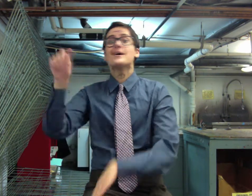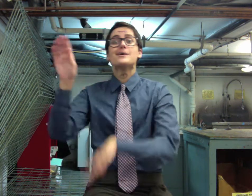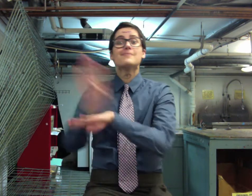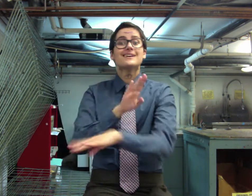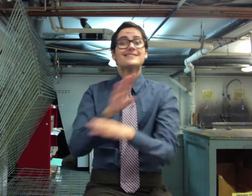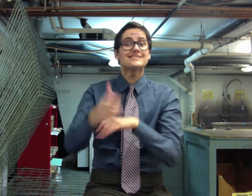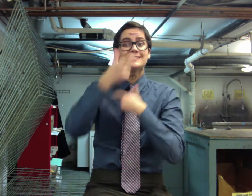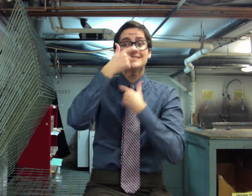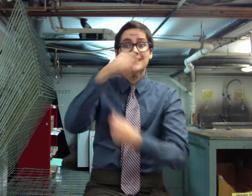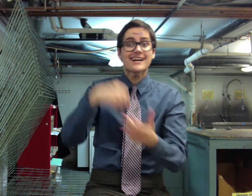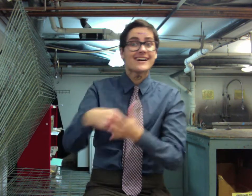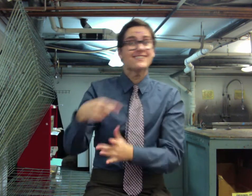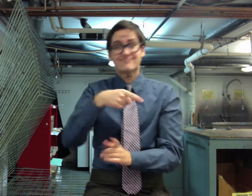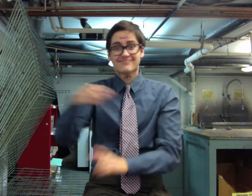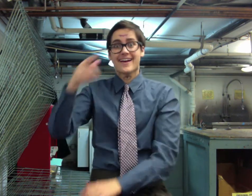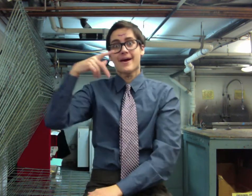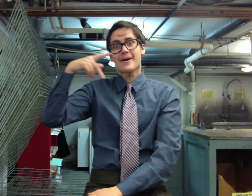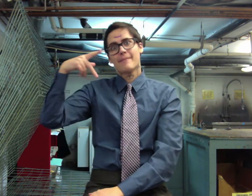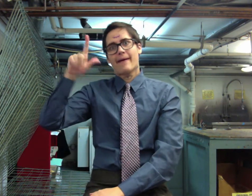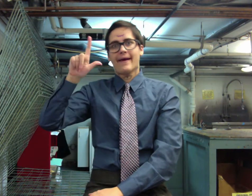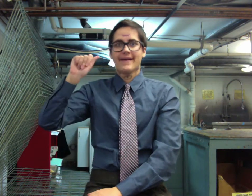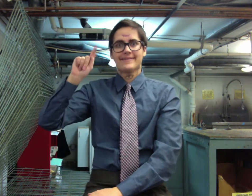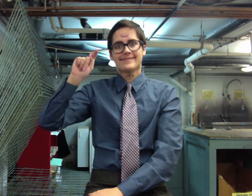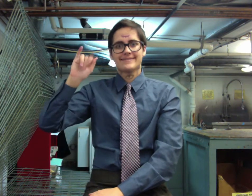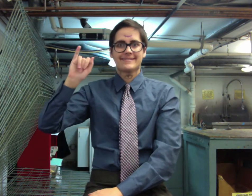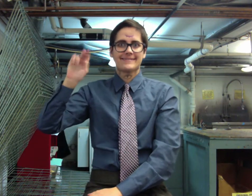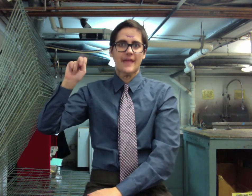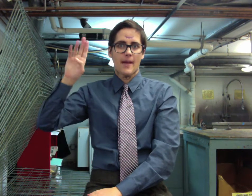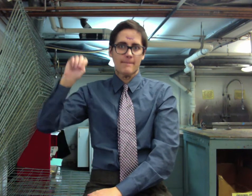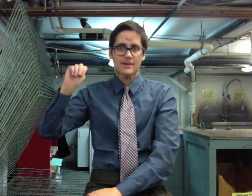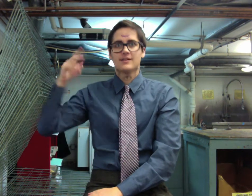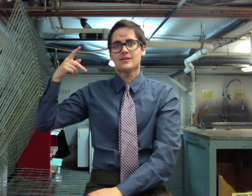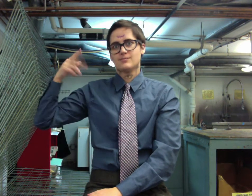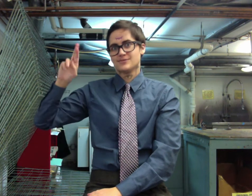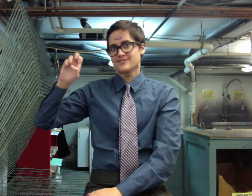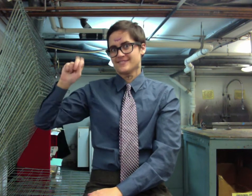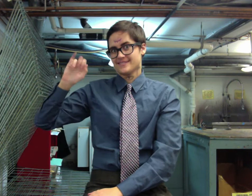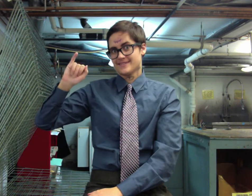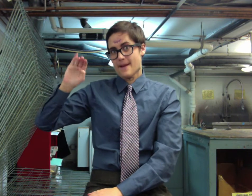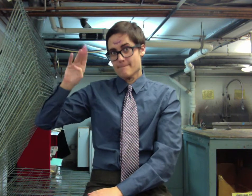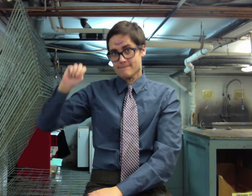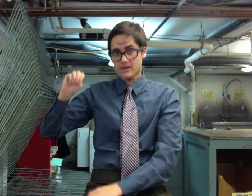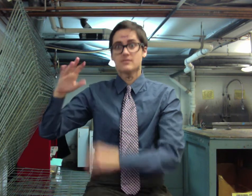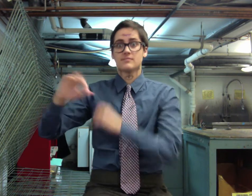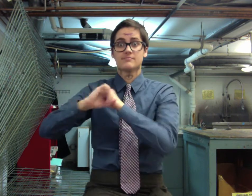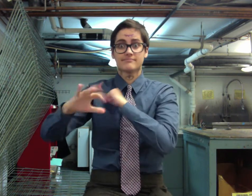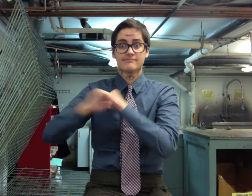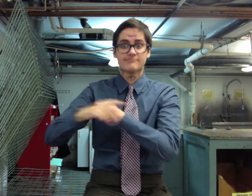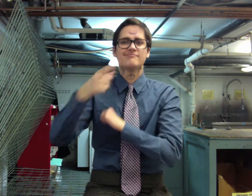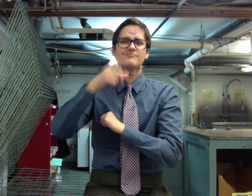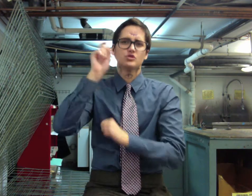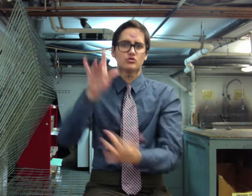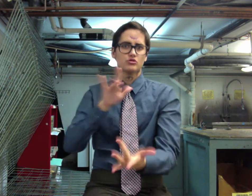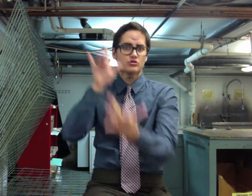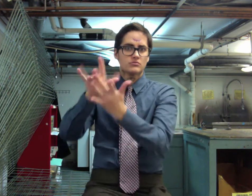business interested in running one of these "platinum premium" ads should